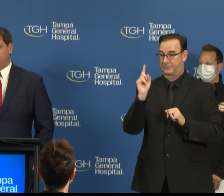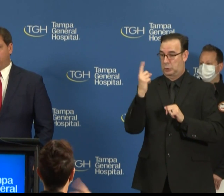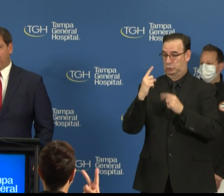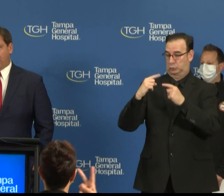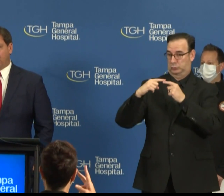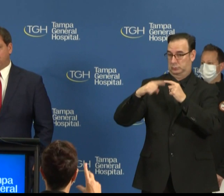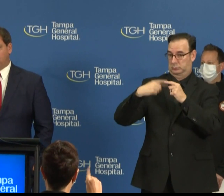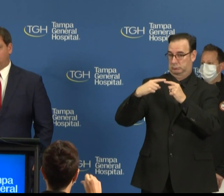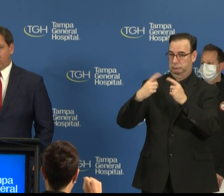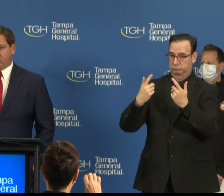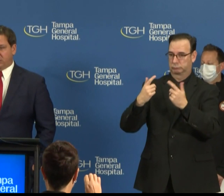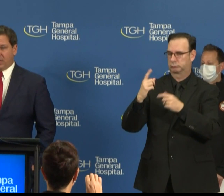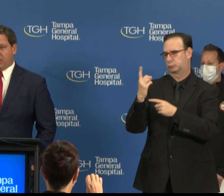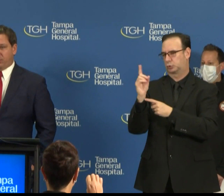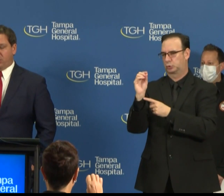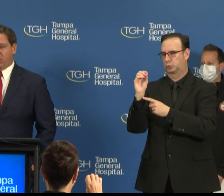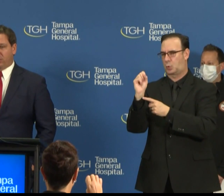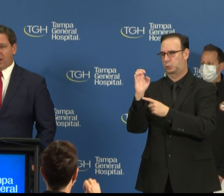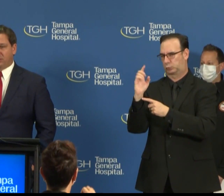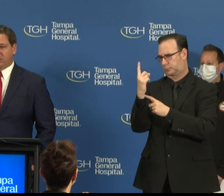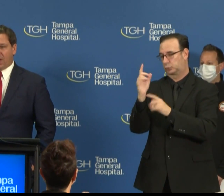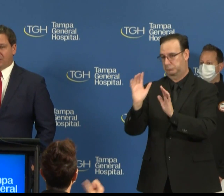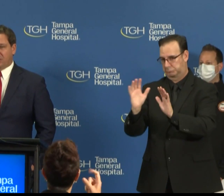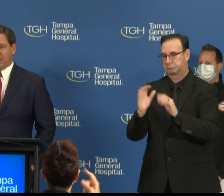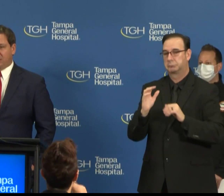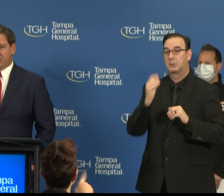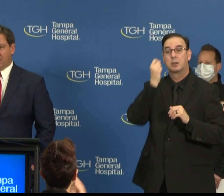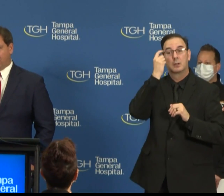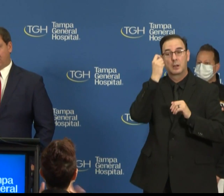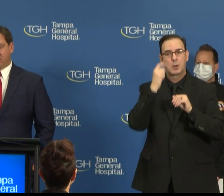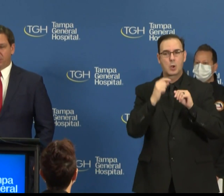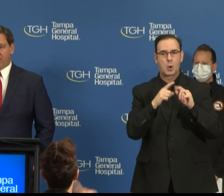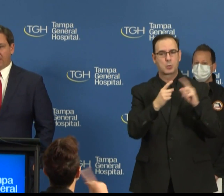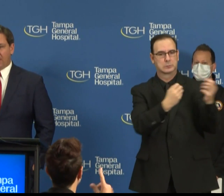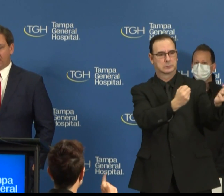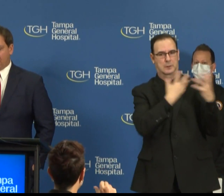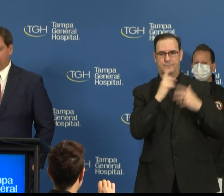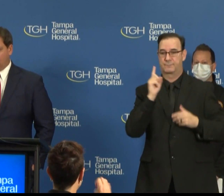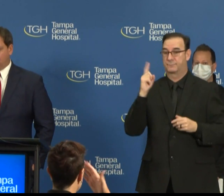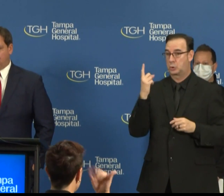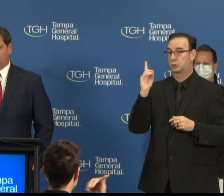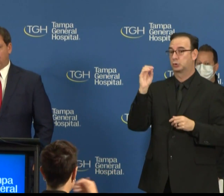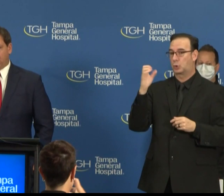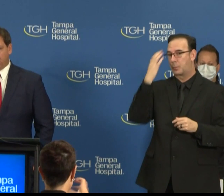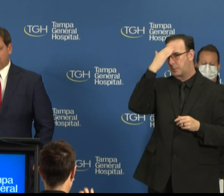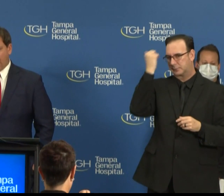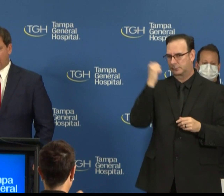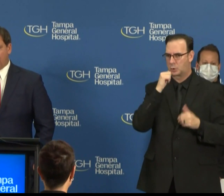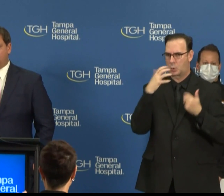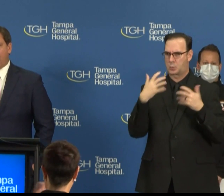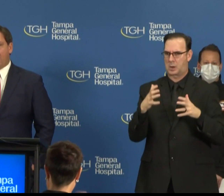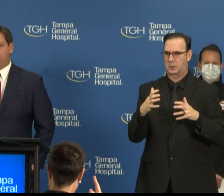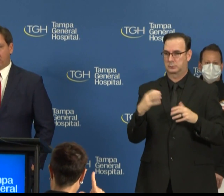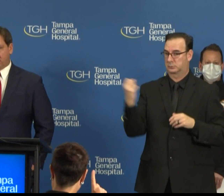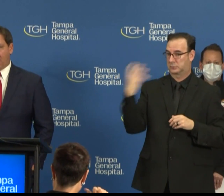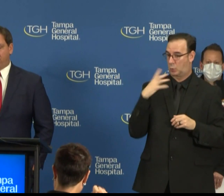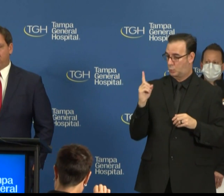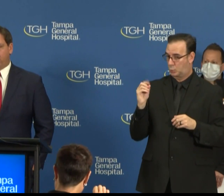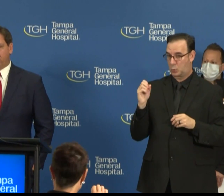TODAY WERE EVERY VACCINE THAT KIDS. 4@THERE IS A CORRESPONDING TODAY WERE EVERY VACCINE THAT KIDS. 4@THERE IS A CORRESPONDING BOOSTER4@ TODAY WERE EVERY VACCINE THAT KIDS. 4@THERE IS A CORRESPONDING BOOSTER4@ THAT TODAY WERE EVERY VACCINE THAT KIDS. 4@THERE IS A CORRESPONDING BOOSTER4@ THAT IS TODAY WERE EVERY VACCINE THAT KIDS. 4@THERE IS A CORRESPONDING BOOSTER4@ THAT IS BEING TODAY WERE EVERY VACCINE THAT KIDS. 4@THERE IS A CORRESPONDING BOOSTER4@ THAT IS BEING WITHHEL. KIDS. 4@THERE IS A CORRESPONDING BOOSTER4@ THAT IS BEING WITHHEL. KIDS. 4@THERE IS A CORRESPONDING BOOSTER4@ THAT IS BEING WITHHEL. THEY KIDS. 4@THERE IS A CORRESPONDING BOOSTER4@ THAT IS BEING WITHHEL. THEY DIDN'T KIDS. 4@THERE IS A CORRESPONDING BOOSTER4@ THAT IS BEING WITHHEL. THEY DIDN'T WANT KIDS. 4@THERE IS A CORRESPONDING BOOSTER4@ THAT IS BEING WITHHEL. THEY DIDN'T WANT TO KIDS. 4@THERE IS A CORRESPONDING BOOSTER4@ THAT IS BEING WITHHEL. THEY DIDN'T WANT TO SEND KIDS. 4@THERE IS A CORRESPONDING BOOSTER4@ THAT IS BEING WITHHEL. THEY DIDN'T WANT TO SEND IT BOOSTER4@ THAT IS BEING WITHHEL. THEY DIDN'T WANT TO SEND IT BOOSTER4@ THAT IS BEING WITHHEL. THEY DIDN'T WANT TO SEND IT ALL. BOOSTER4@ THAT IS BEING WITHHEL. THEY DIDN'T WANT TO SEND IT ALL. I BOOSTER4@ THAT IS BEING WITHHEL. THEY DIDN'T WANT TO SEND IT ALL. I THINK BOOSTER4@ THAT IS BEING WITHHEL. THEY DIDN'T WANT TO SEND IT ALL. I THINK SMARTLY4@ BOOSTER4@ THAT IS BEING WITHHEL. THEY DIDN'T WANT TO SEND IT ALL. I THINK SMARTLY4@ BECAUSE THEY DIDN'T WANT TO SEND IT ALL. I THINK SMARTLY4@ BECAUSE THEY DIDN'T WANT TO SEND IT ALL. I THINK SMARTLY4@ BECAUSE YOU THEY DIDN'T WANT TO SEND IT ALL. I THINK SMARTLY4@ BECAUSE YOU DON'T THEY DIDN'T WANT TO SEND IT ALL. I THINK SMARTLY4@ BECAUSE YOU DON'T WANT THEY DIDN'T WANT TO SEND IT ALL. I THINK SMARTLY4@ BECAUSE YOU DON'T WANT TO THEY DIDN'T WANT TO SEND IT ALL. I THINK SMARTLY4@ BECAUSE YOU DON'T WANT TO JUST THEY DIDN'T WANT TO SEND IT ALL. I THINK SMARTLY4@ BECAUSE YOU DON'T WANT TO JUST BE